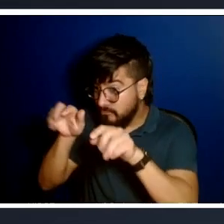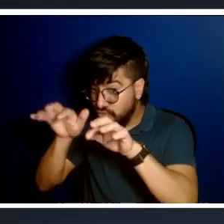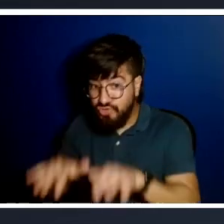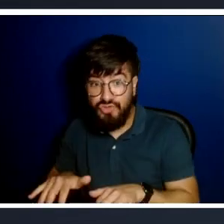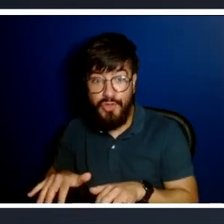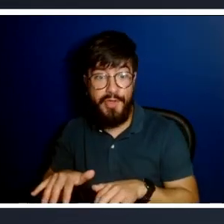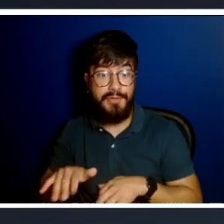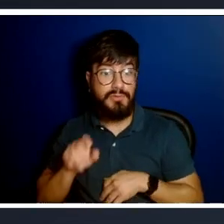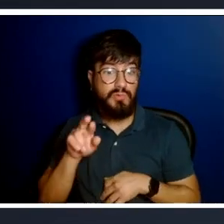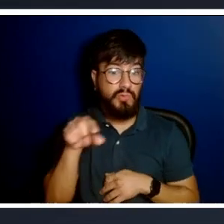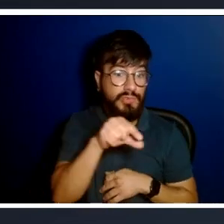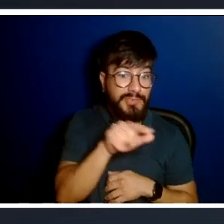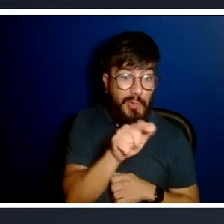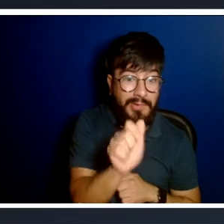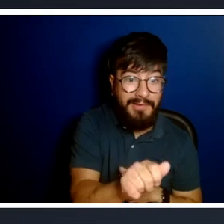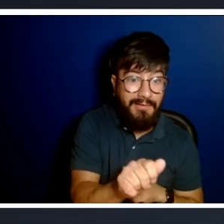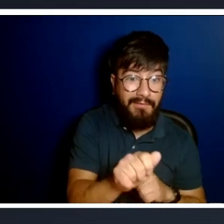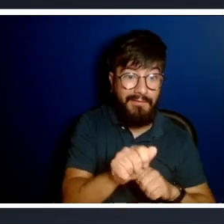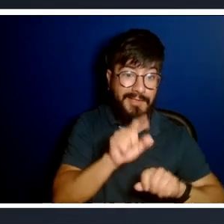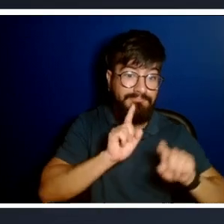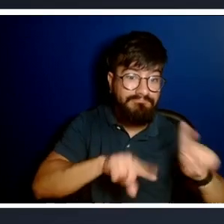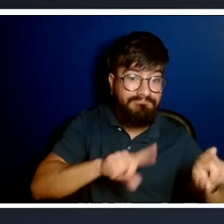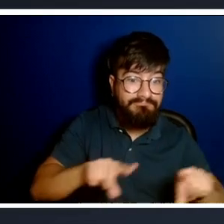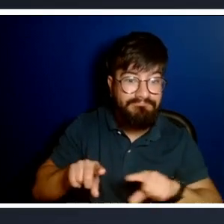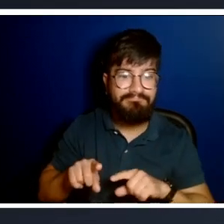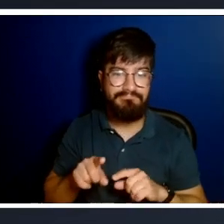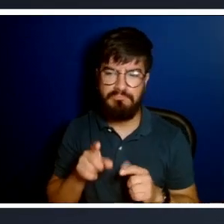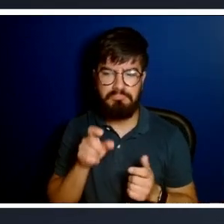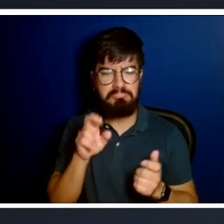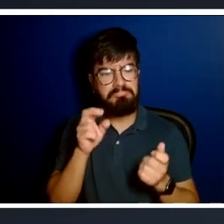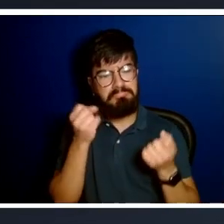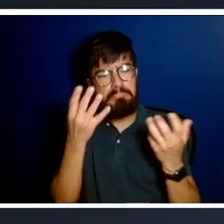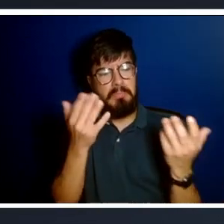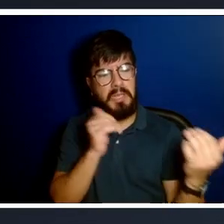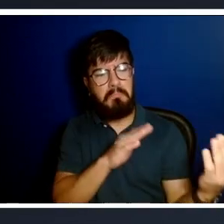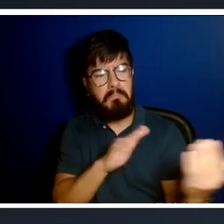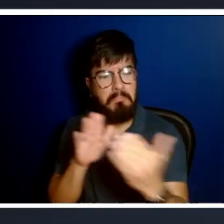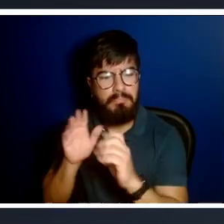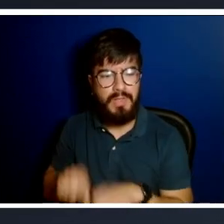that. So, there's a lot of different ways we do it. We also have a teacher Advisory Council that